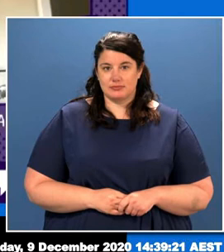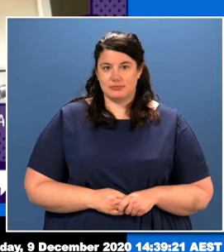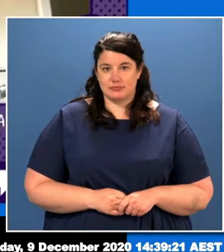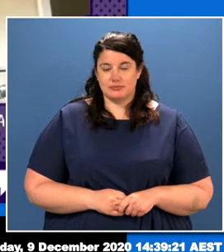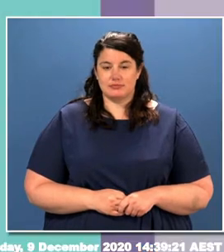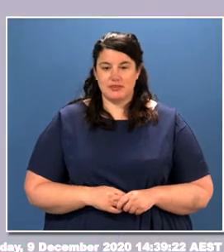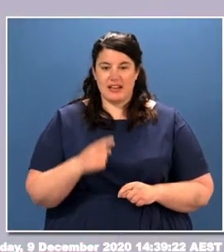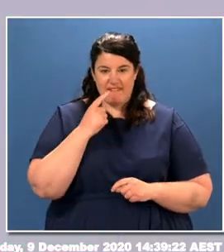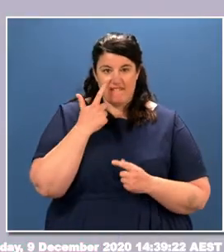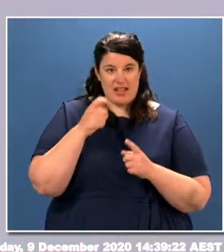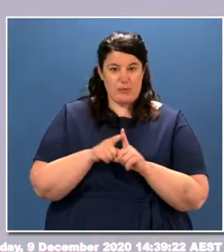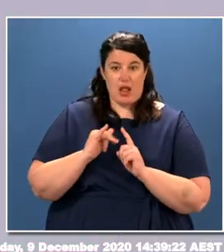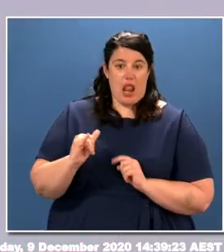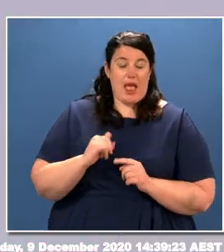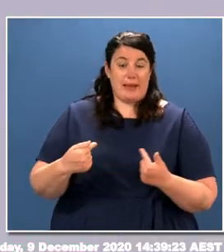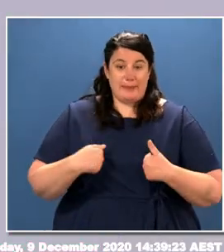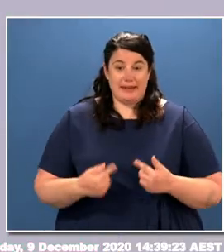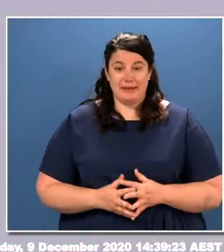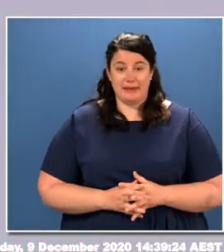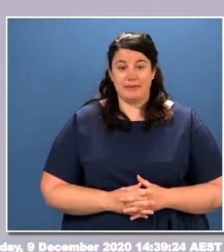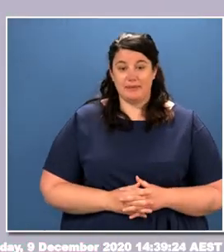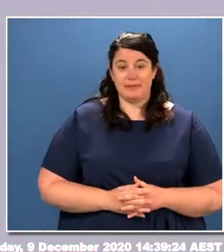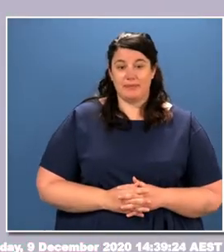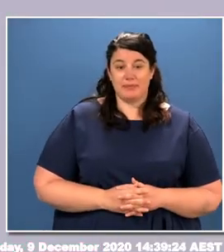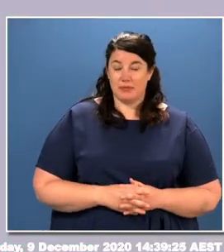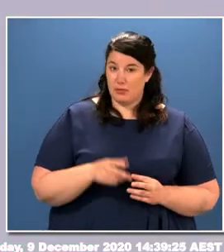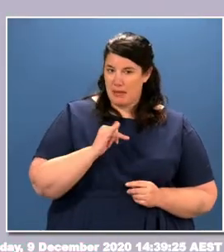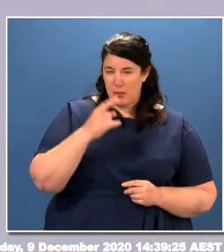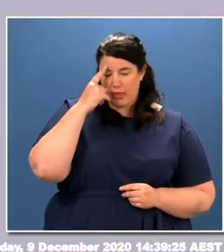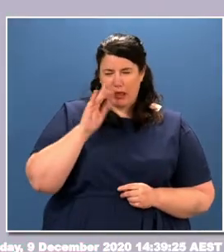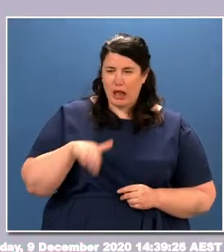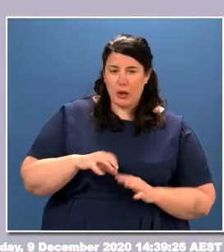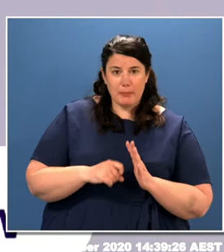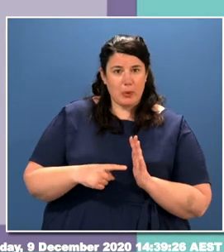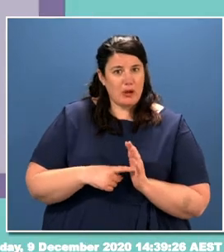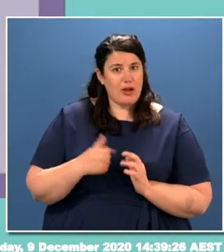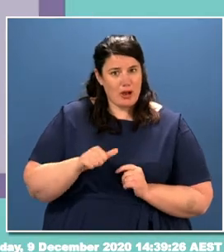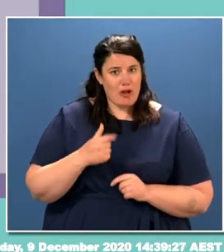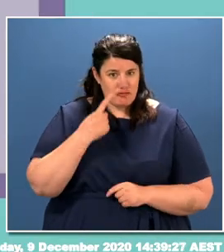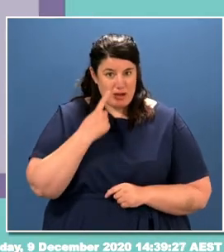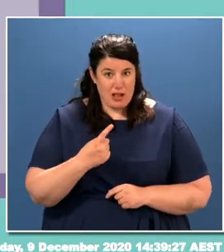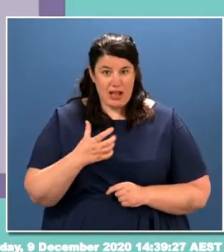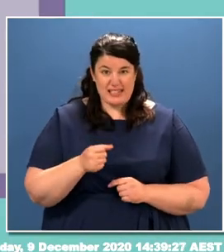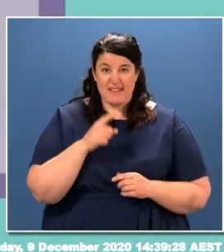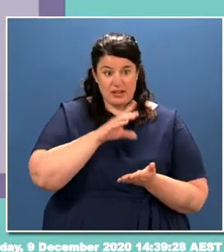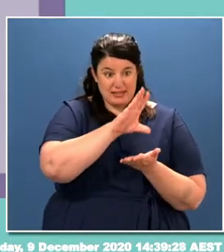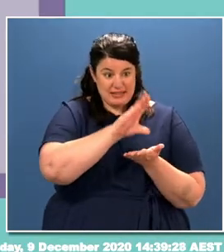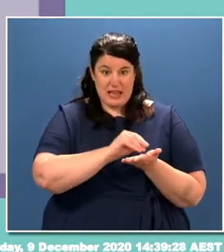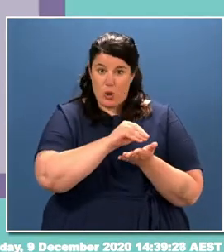It's easier than you might think, and more important than you might realize. Start by downloading the Employable Q Toolkit today.